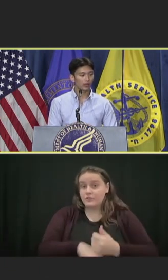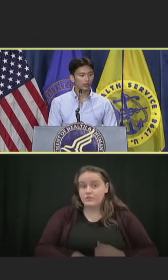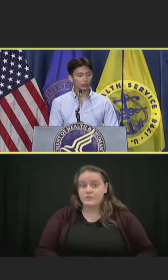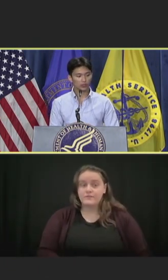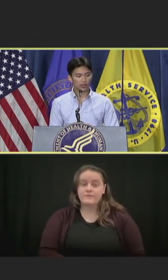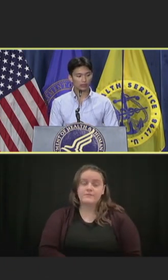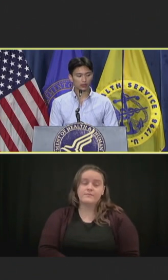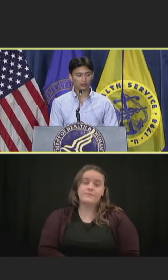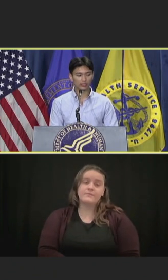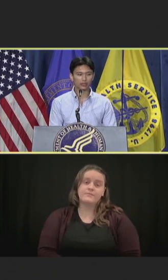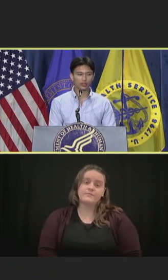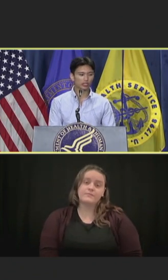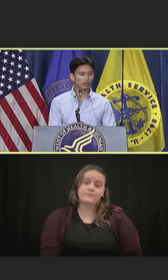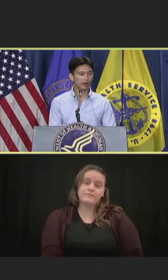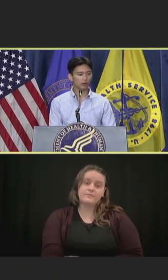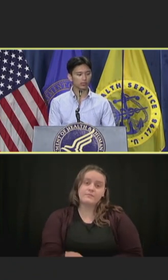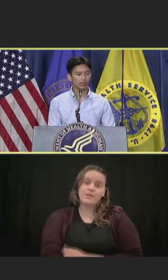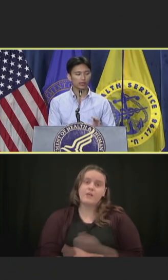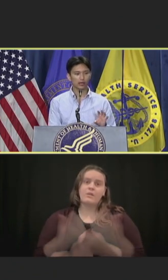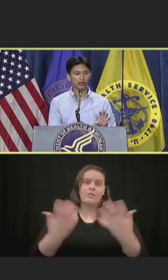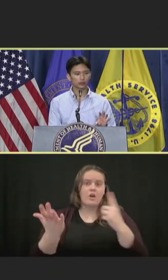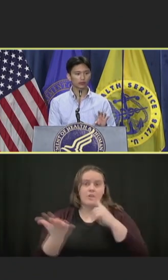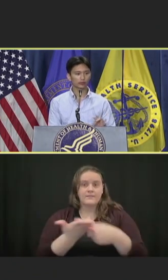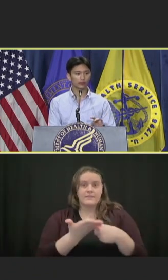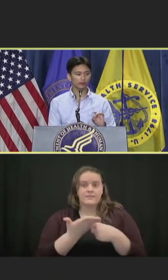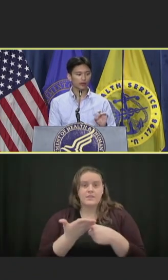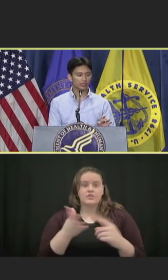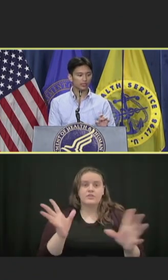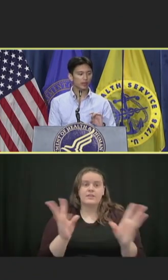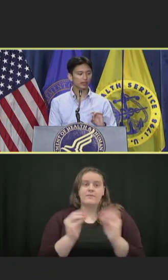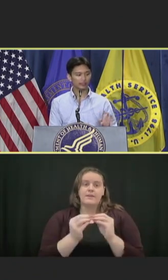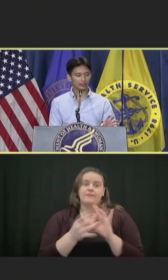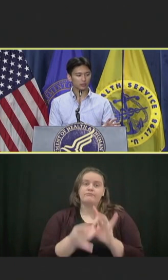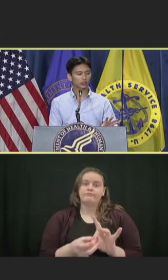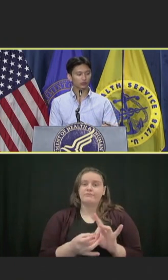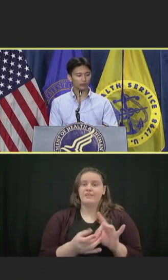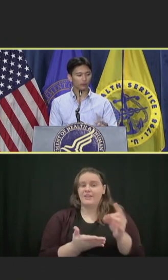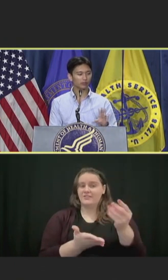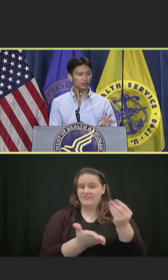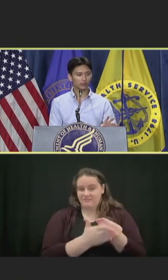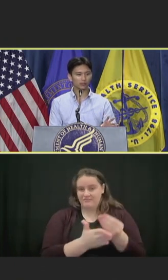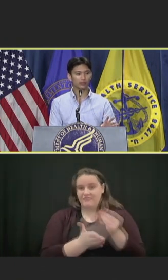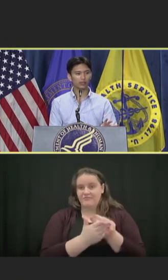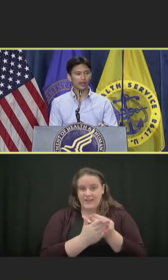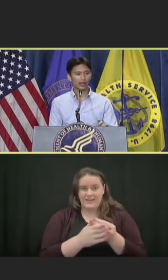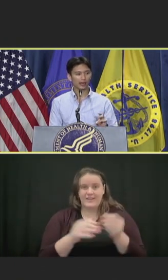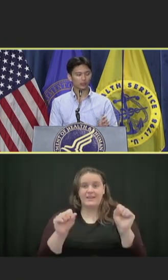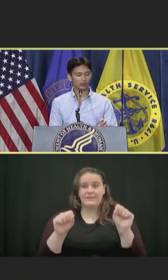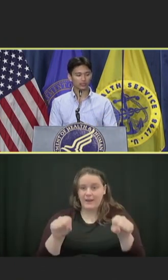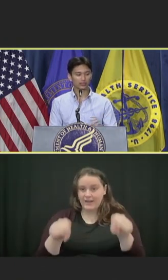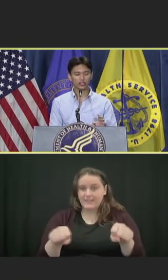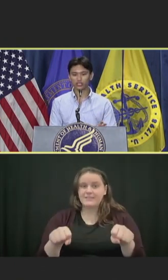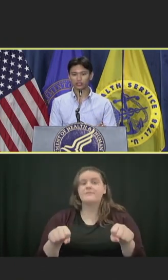We also had a lot of discussion about sort of funding mechanisms. 340B as well as the Section